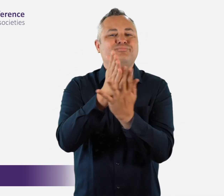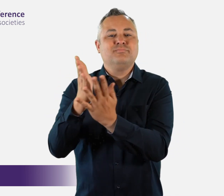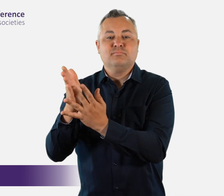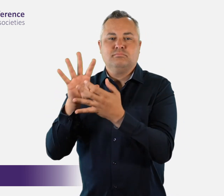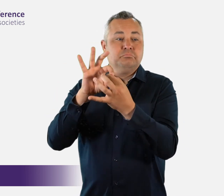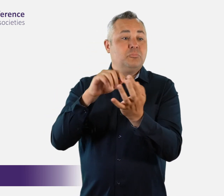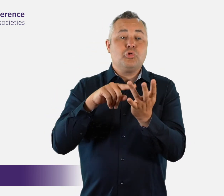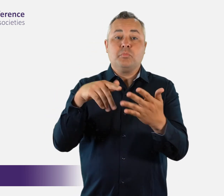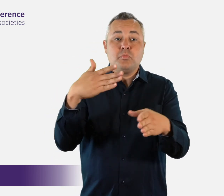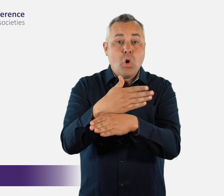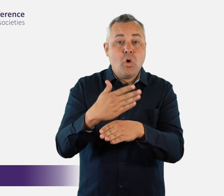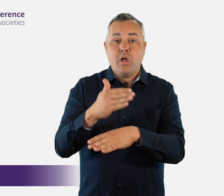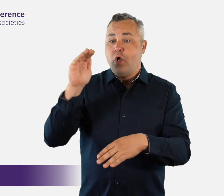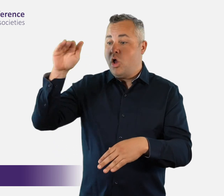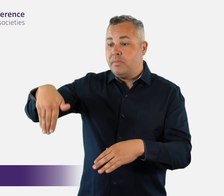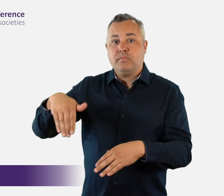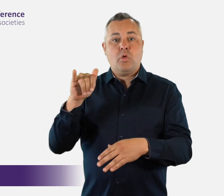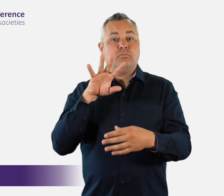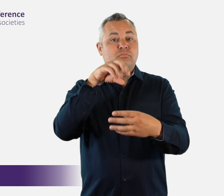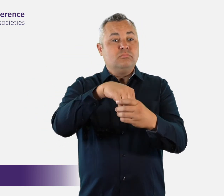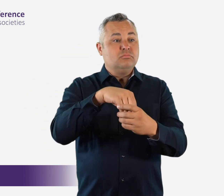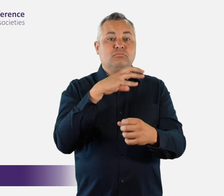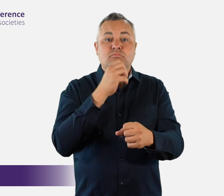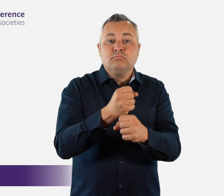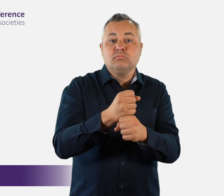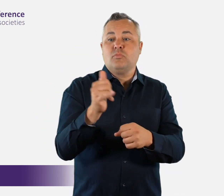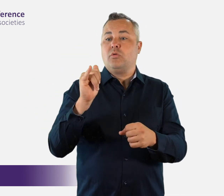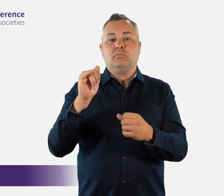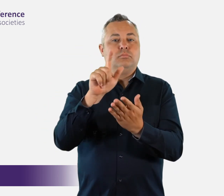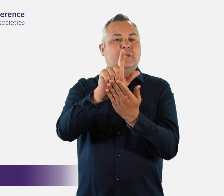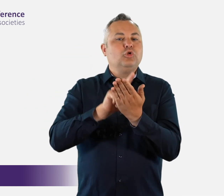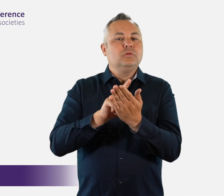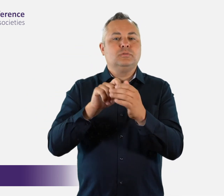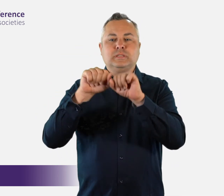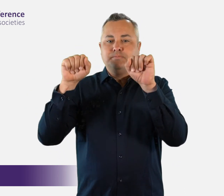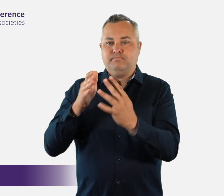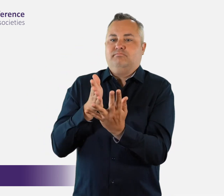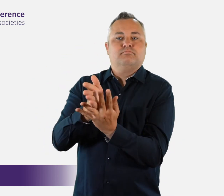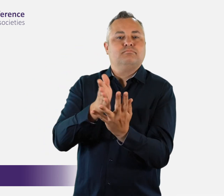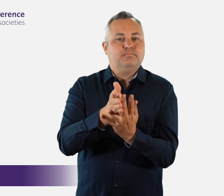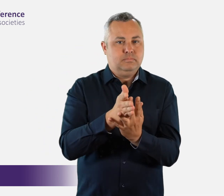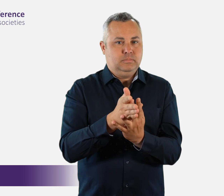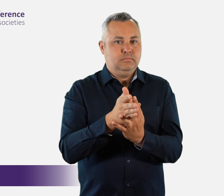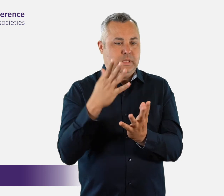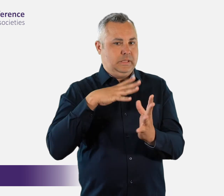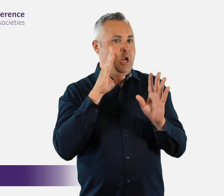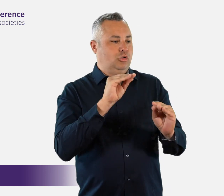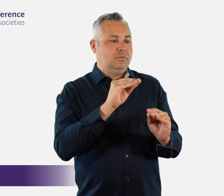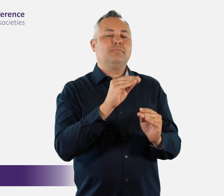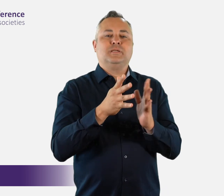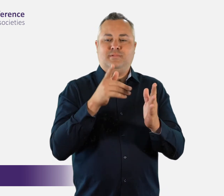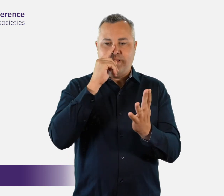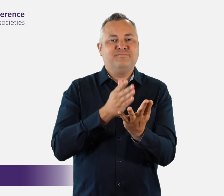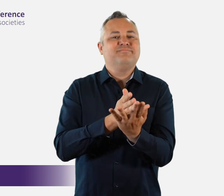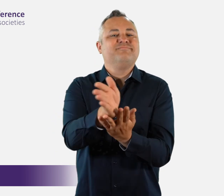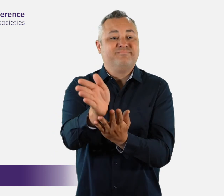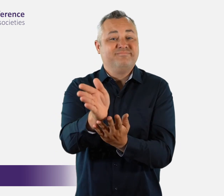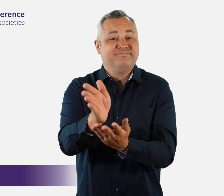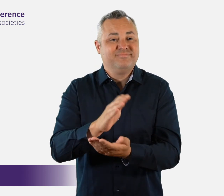such as those related to work, housing, political participation and access to justice.